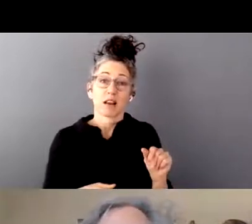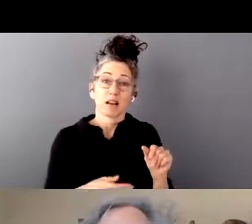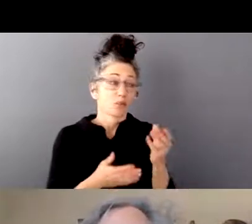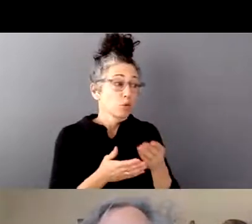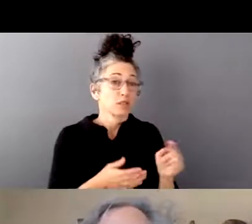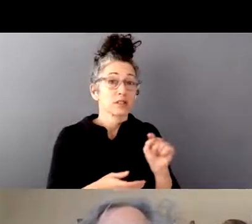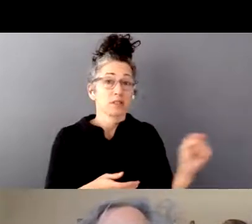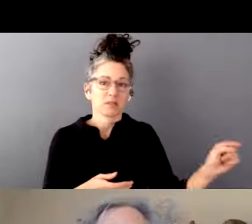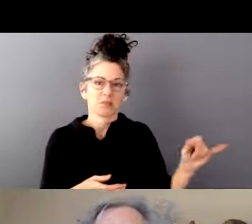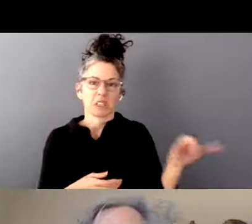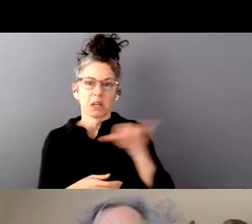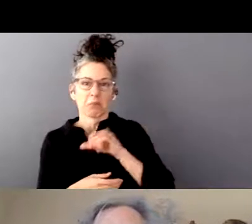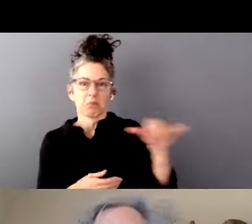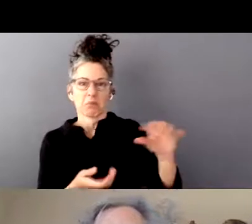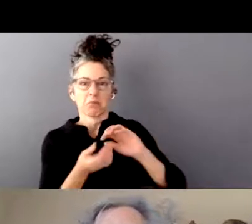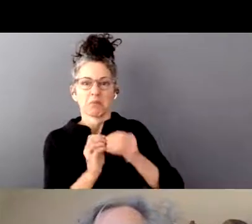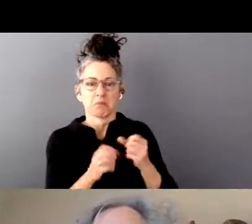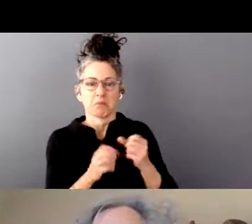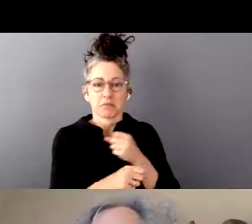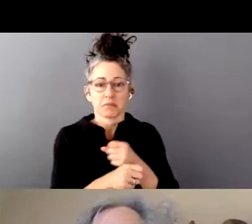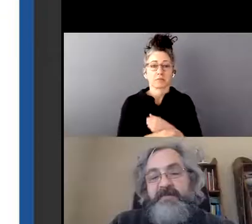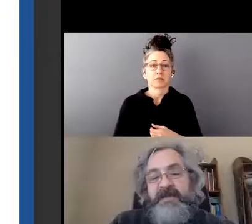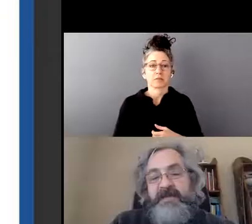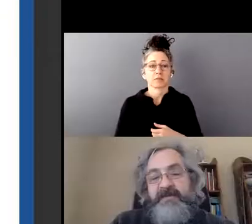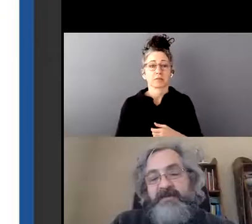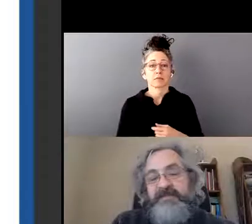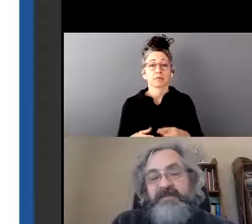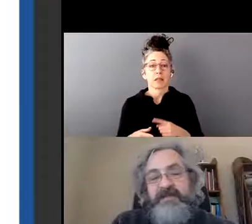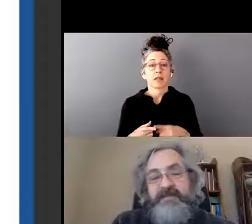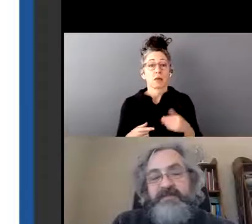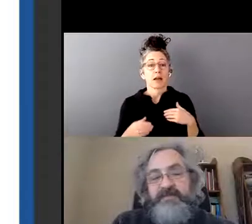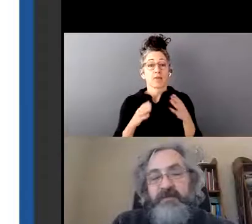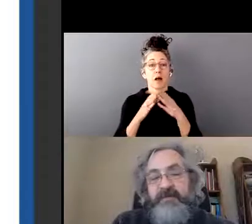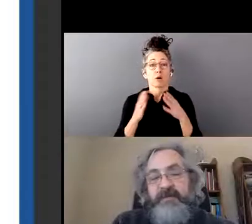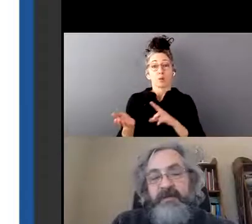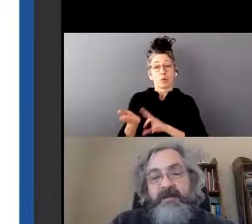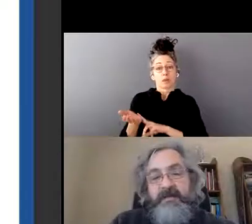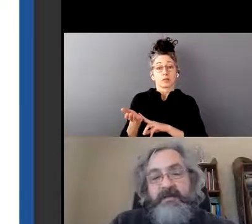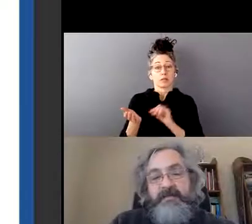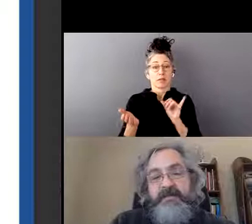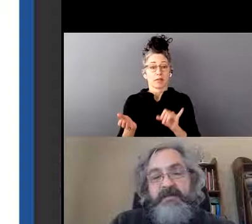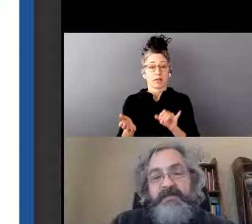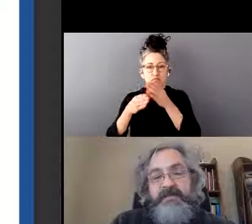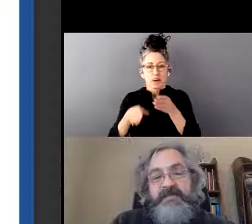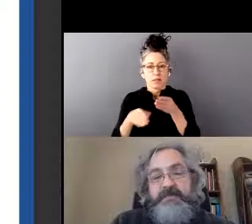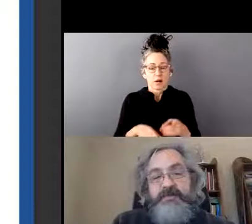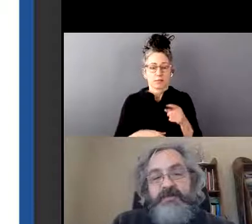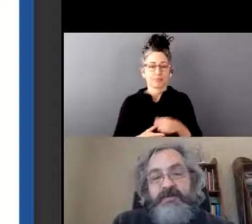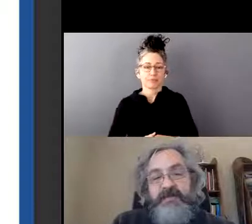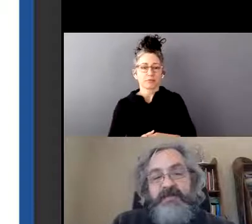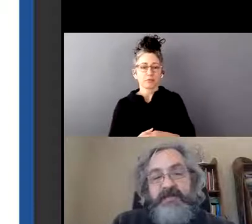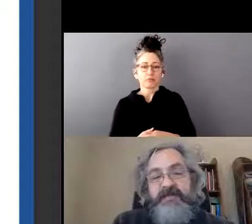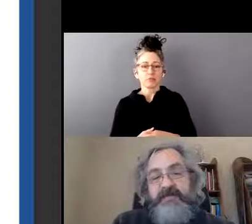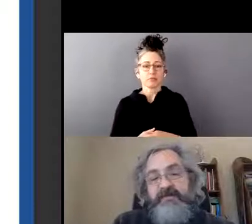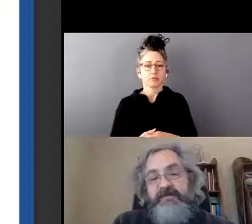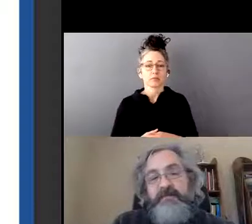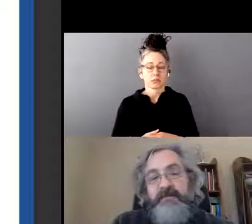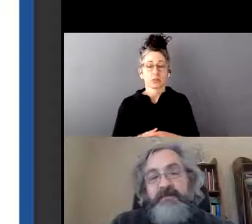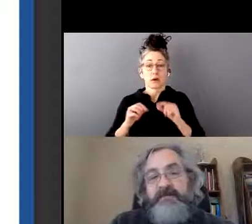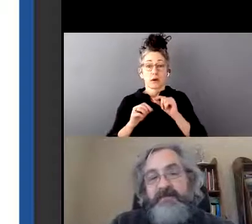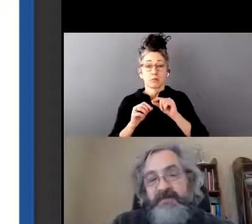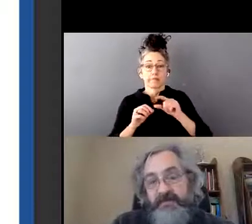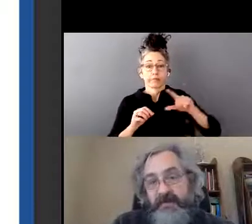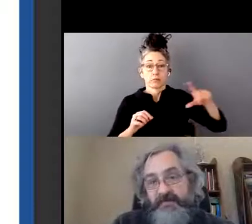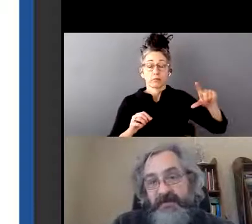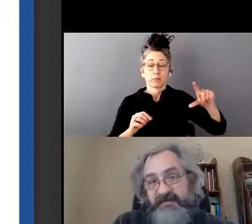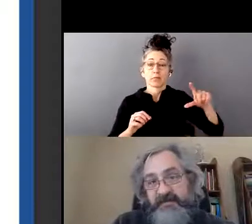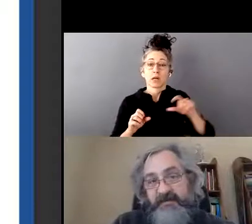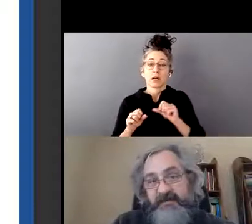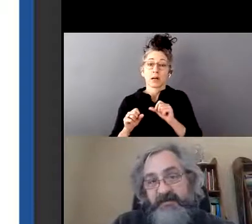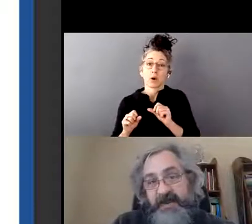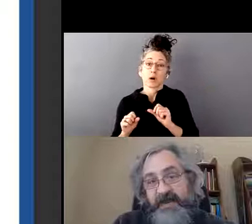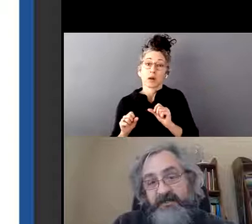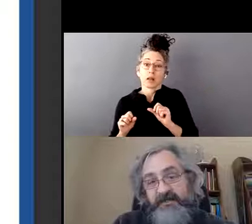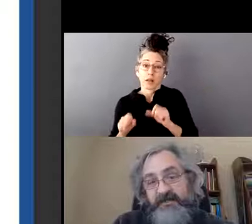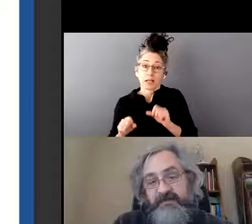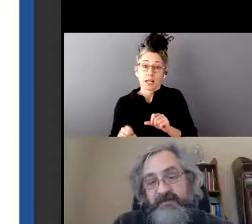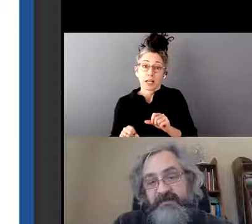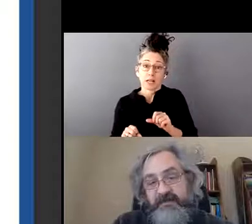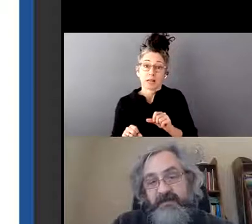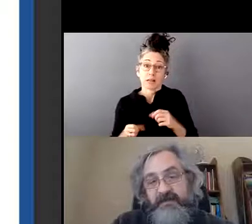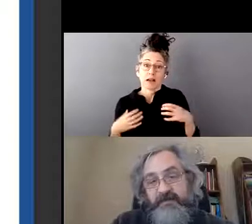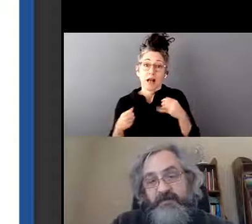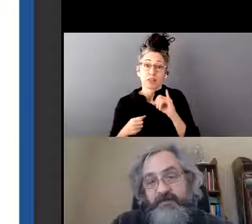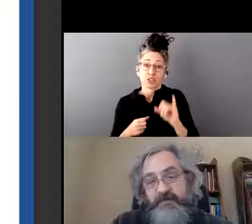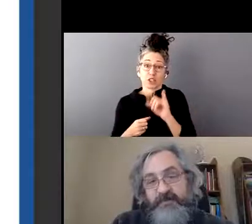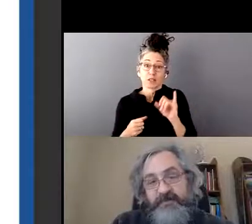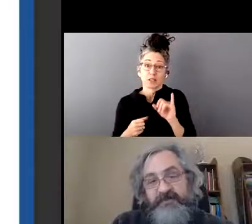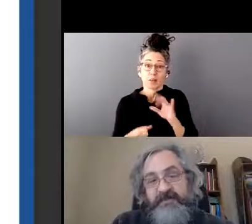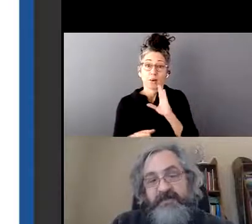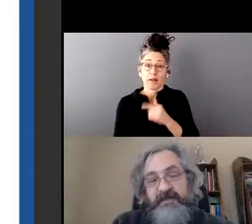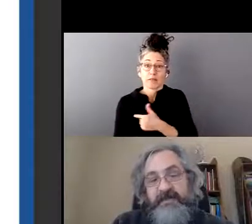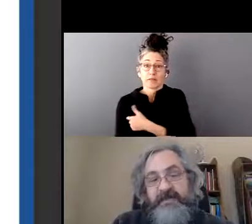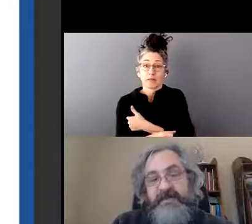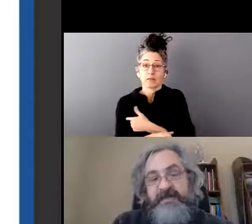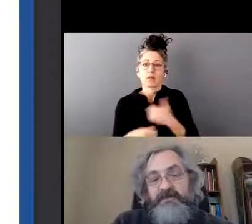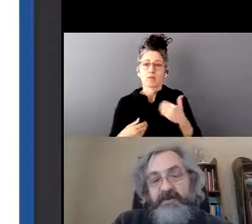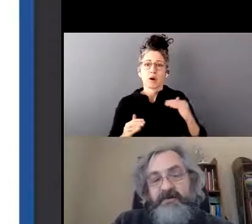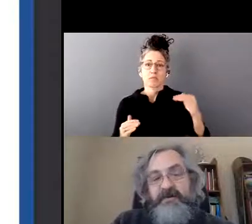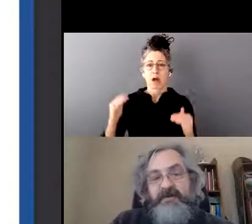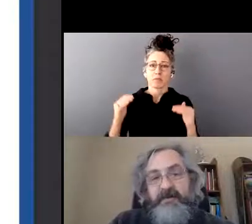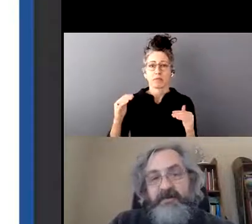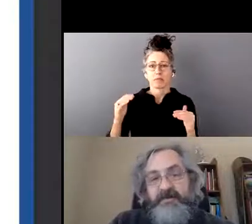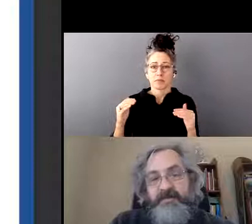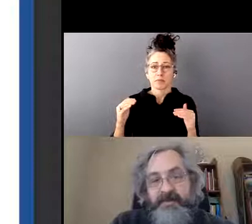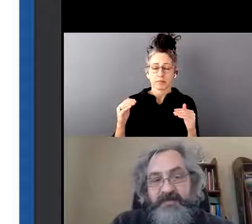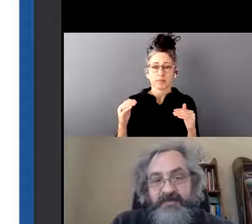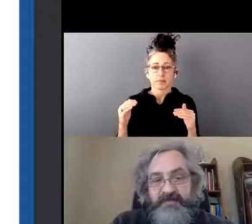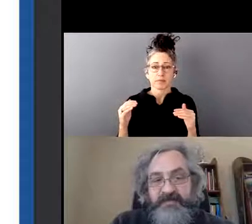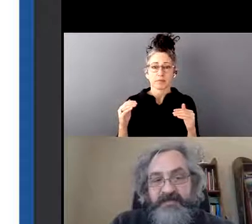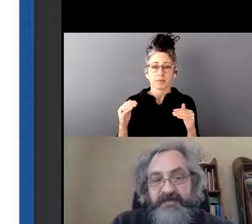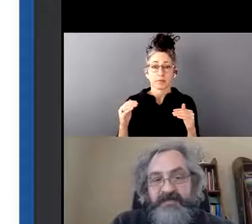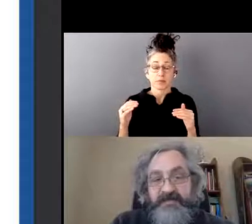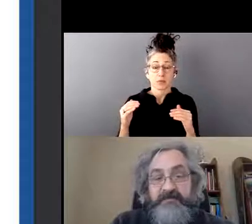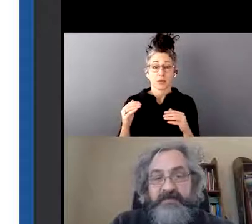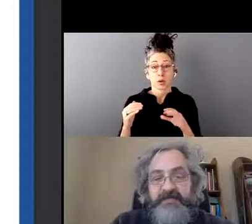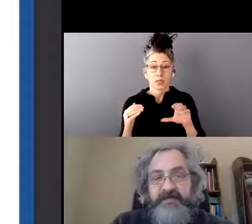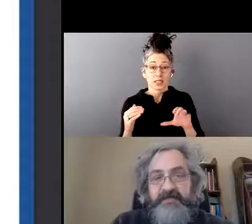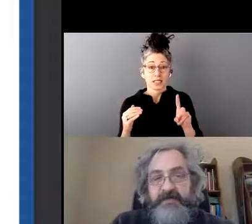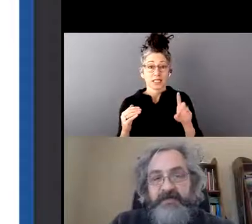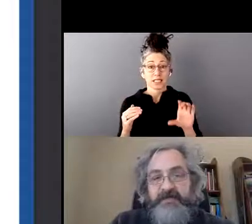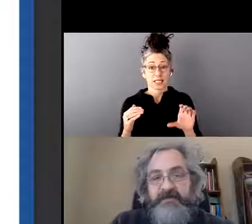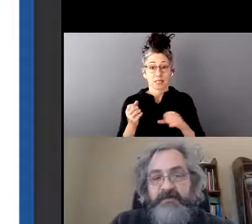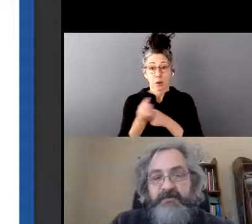household pulse survey lets you break it out by characteristics. And here is just one. The distribution of the likelihood of receiving a COVID vaccine by health insurance status shows remarkable differences and areas where the sponsor of this, the CDC, might choose to do